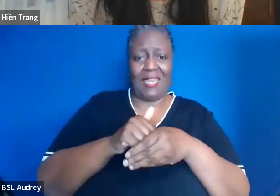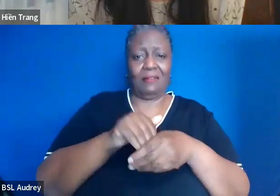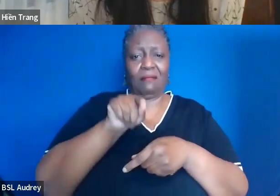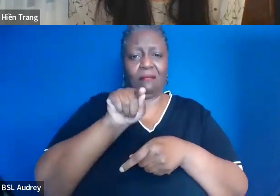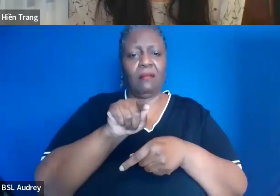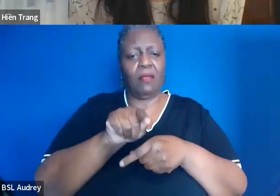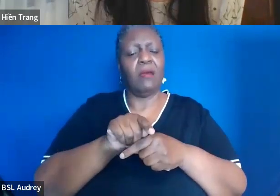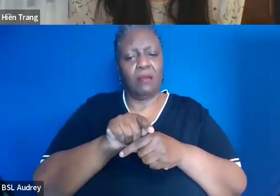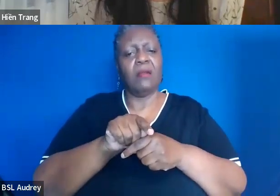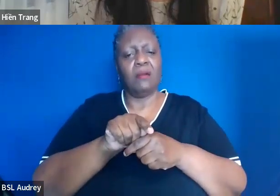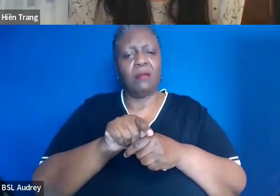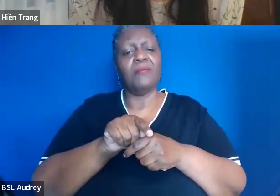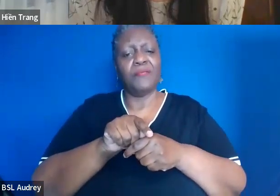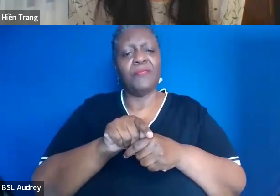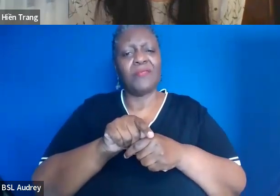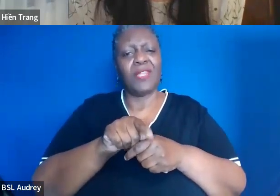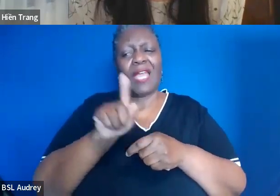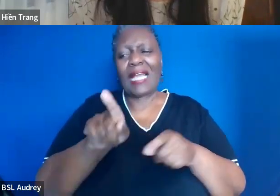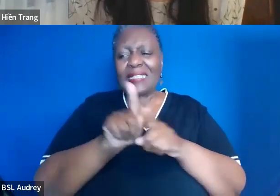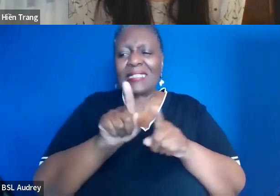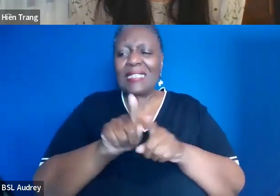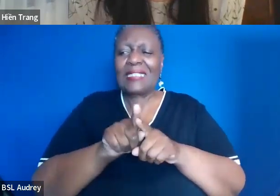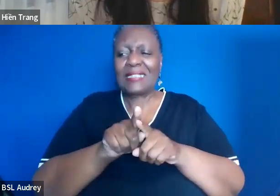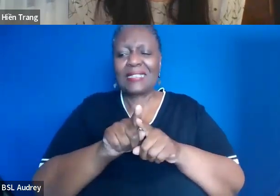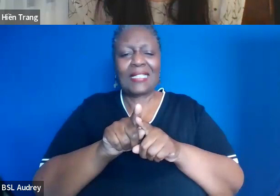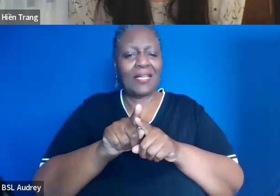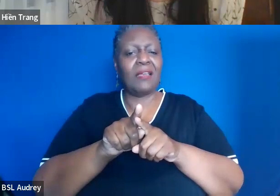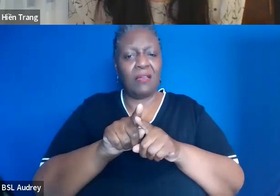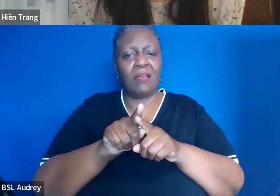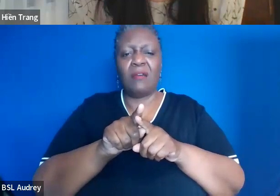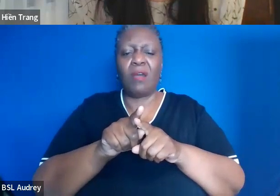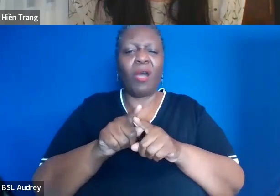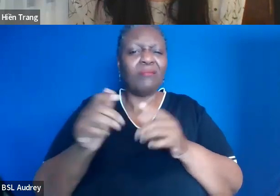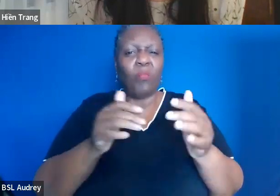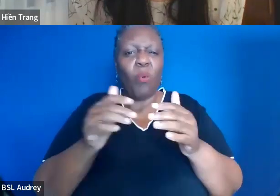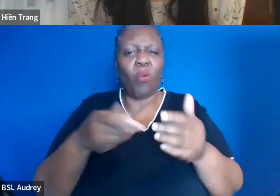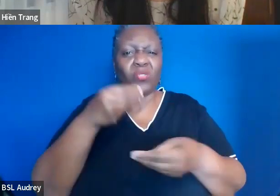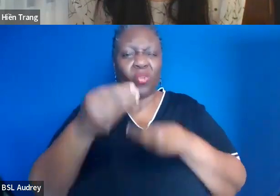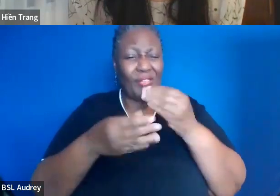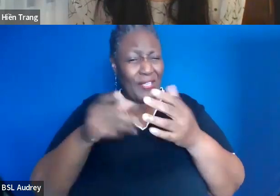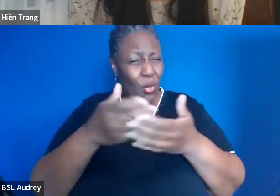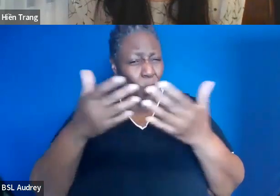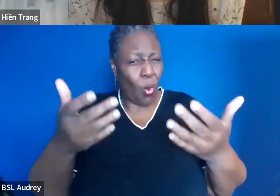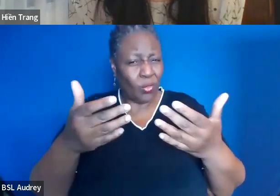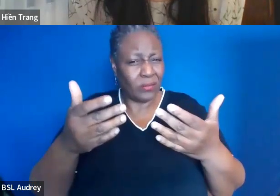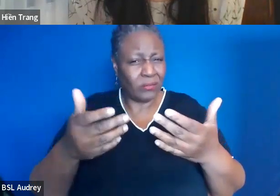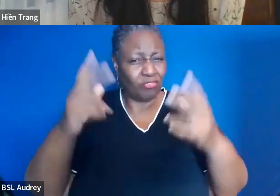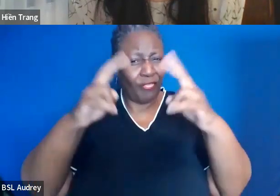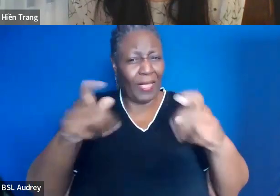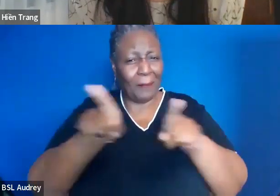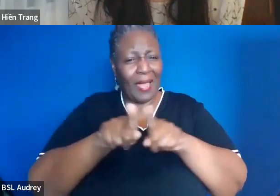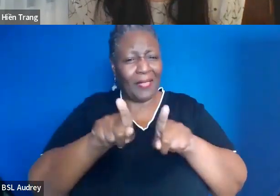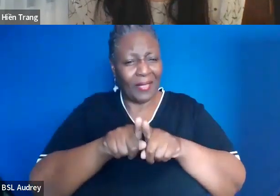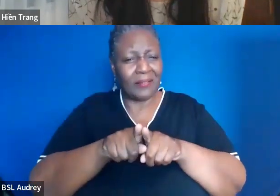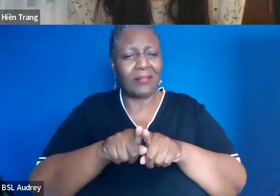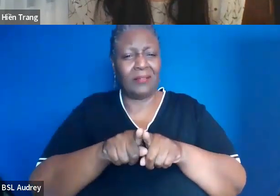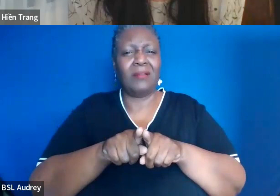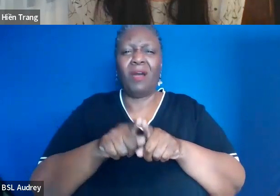it's a war story which is such a recurring theme in Vietnamese media there's a wartime love story